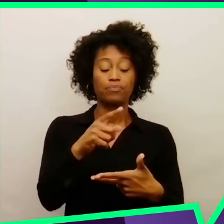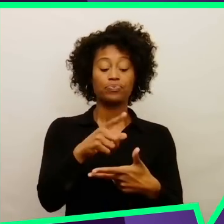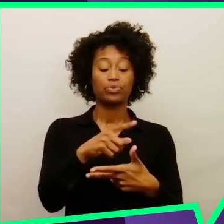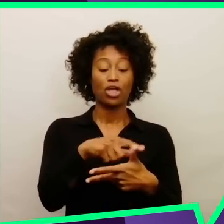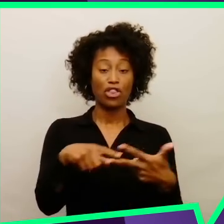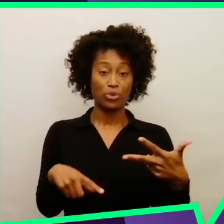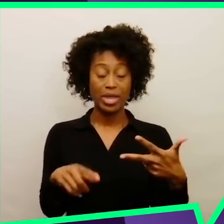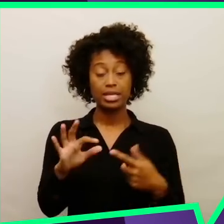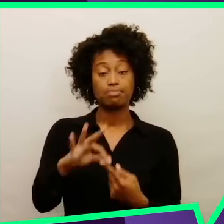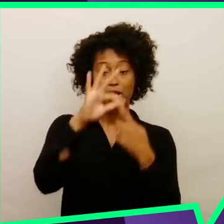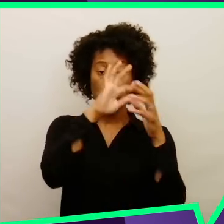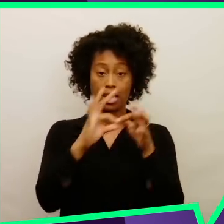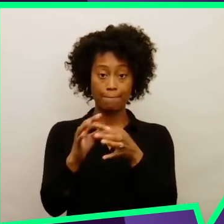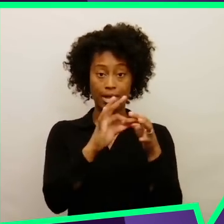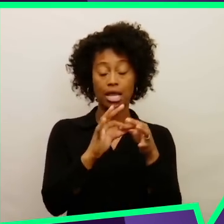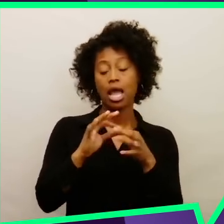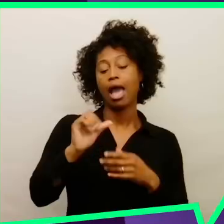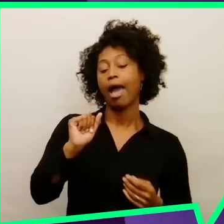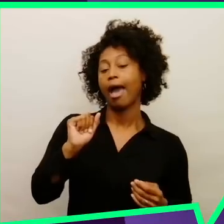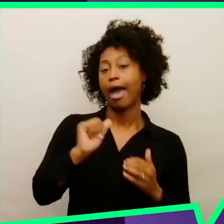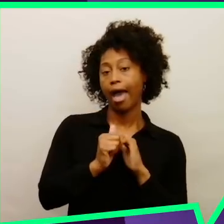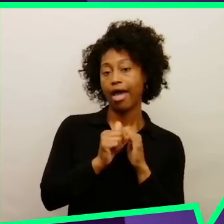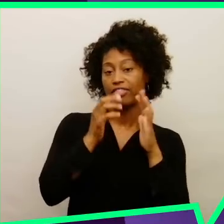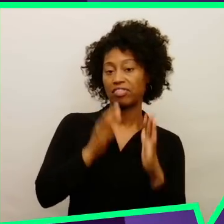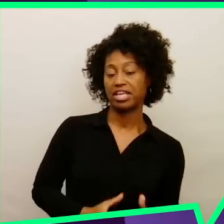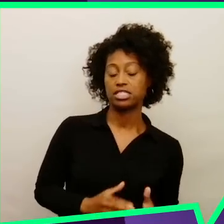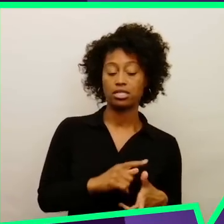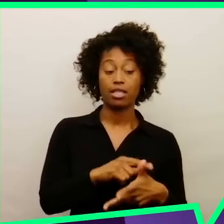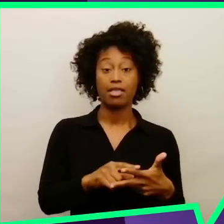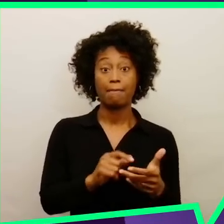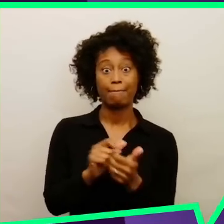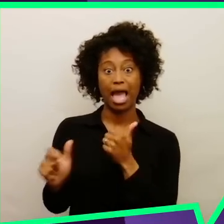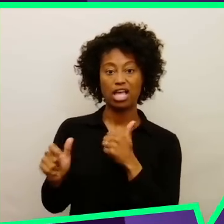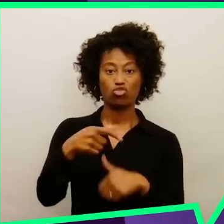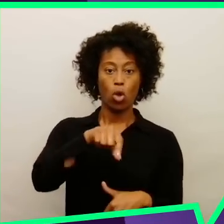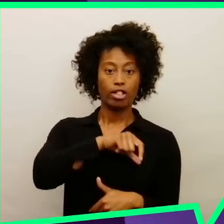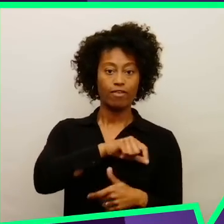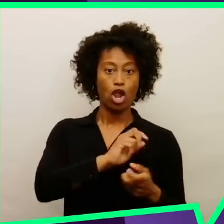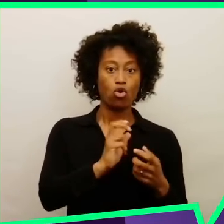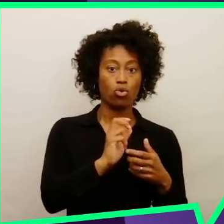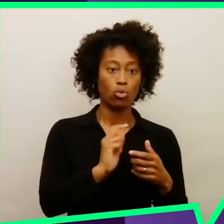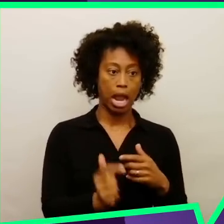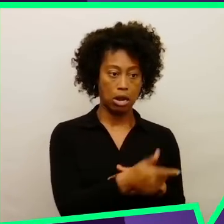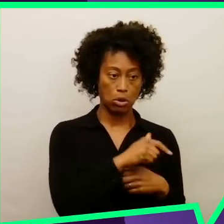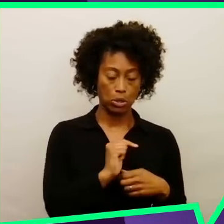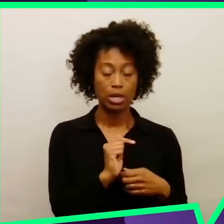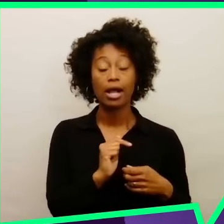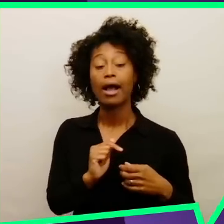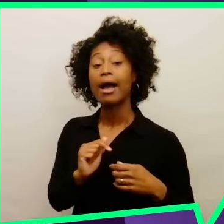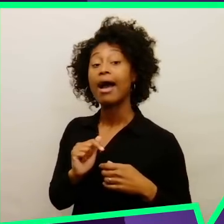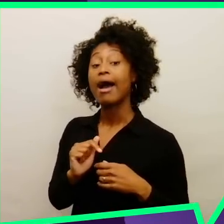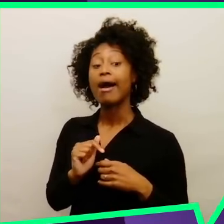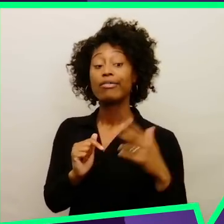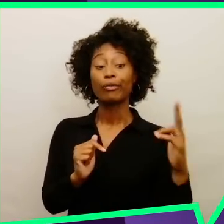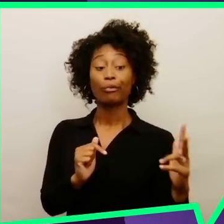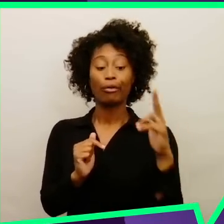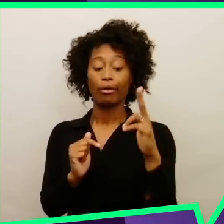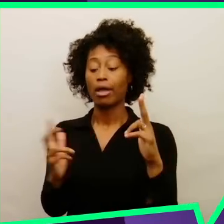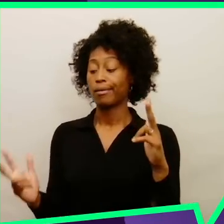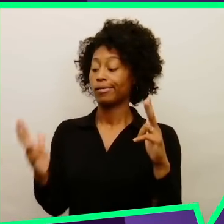who have made it here through a qualifier, which we'll talk about in a second. And they have three Unified Partners. Is that correct, Jose? Yeah, that is correct.